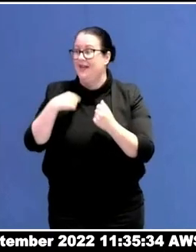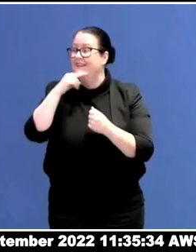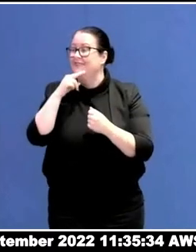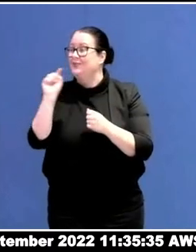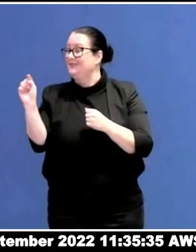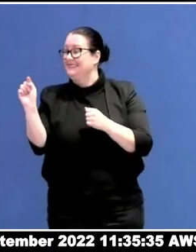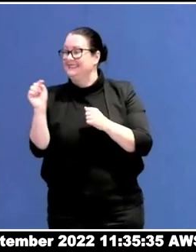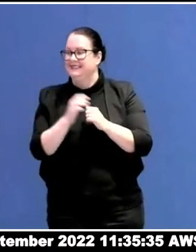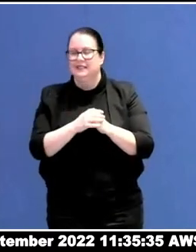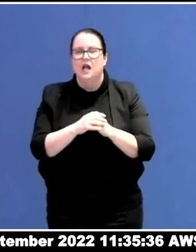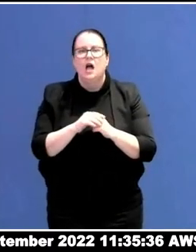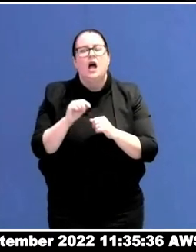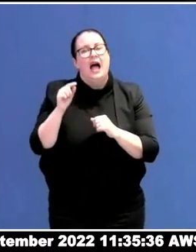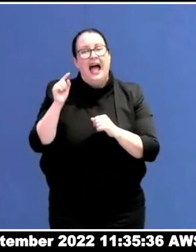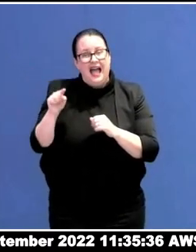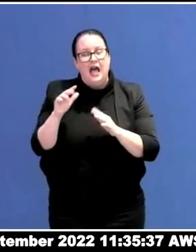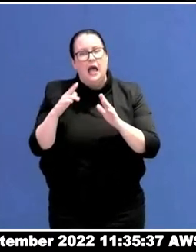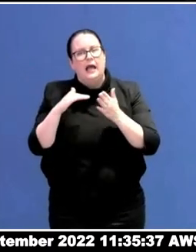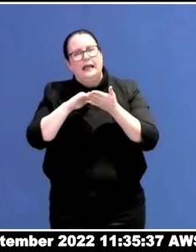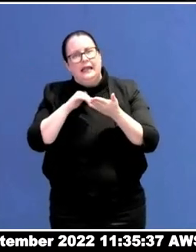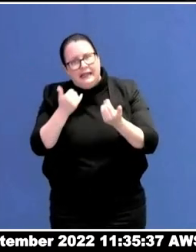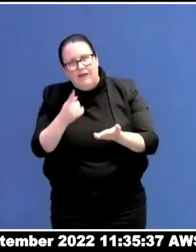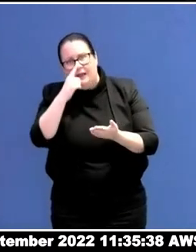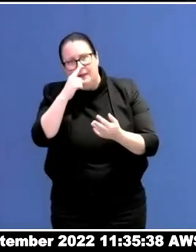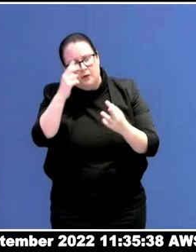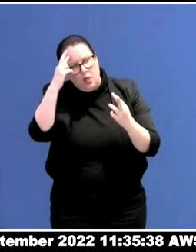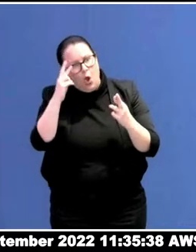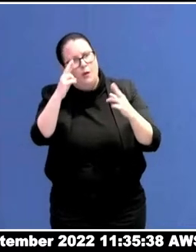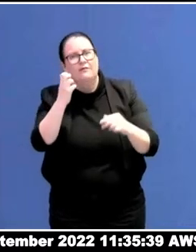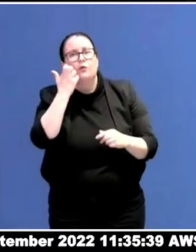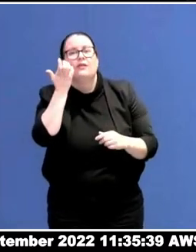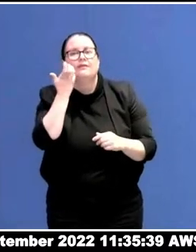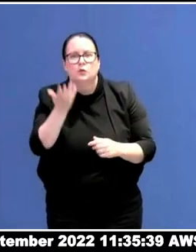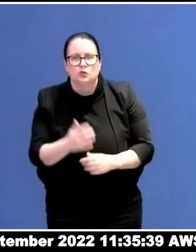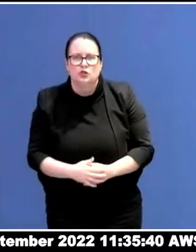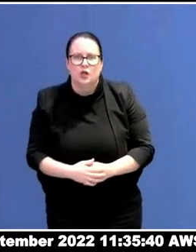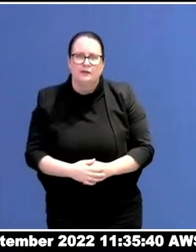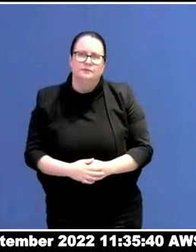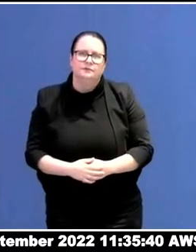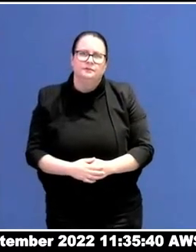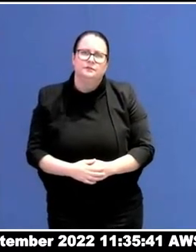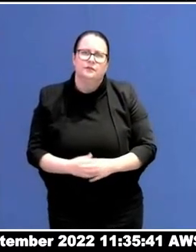But it's about giving people hope and practical hope, so I will give you that by way of just a short example.